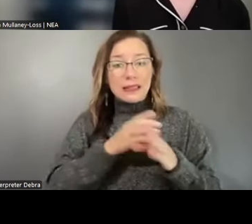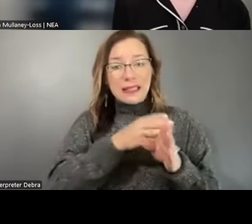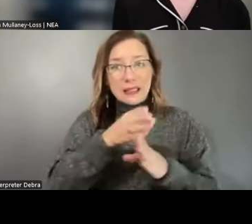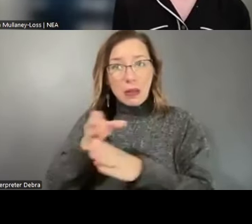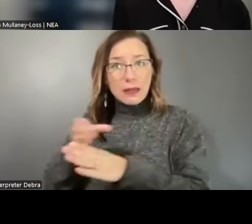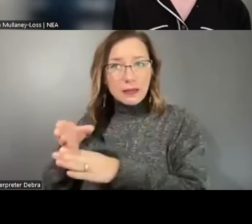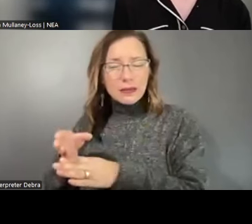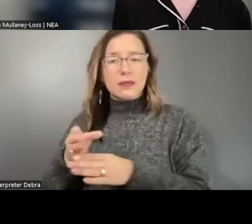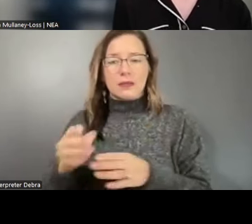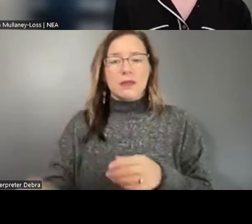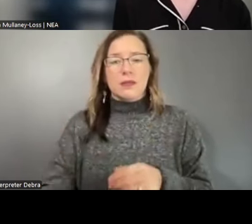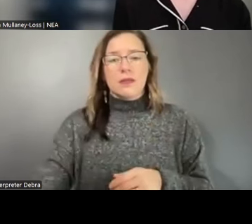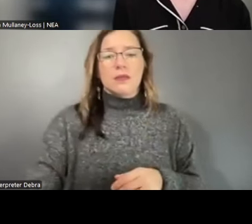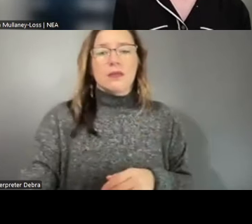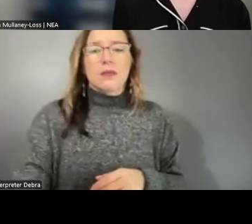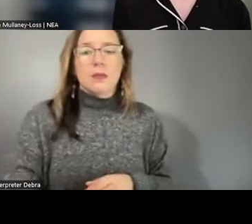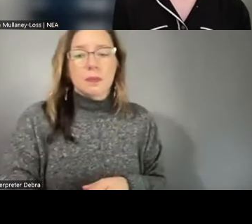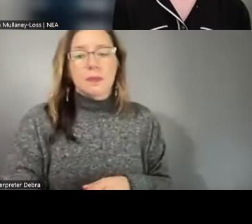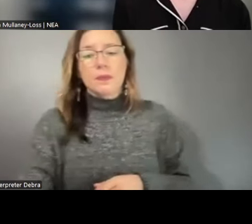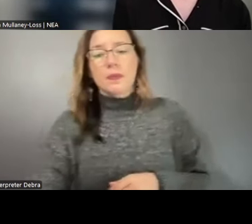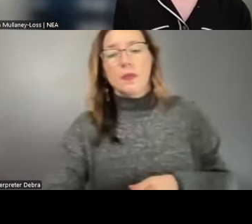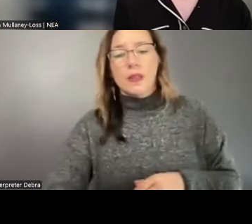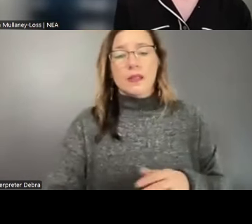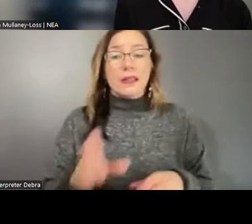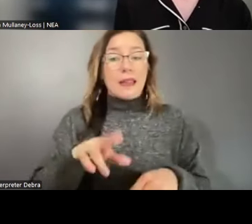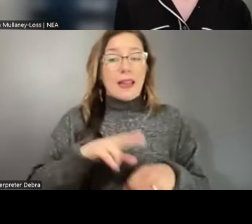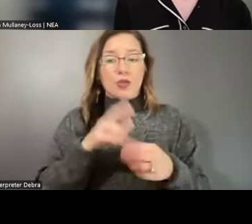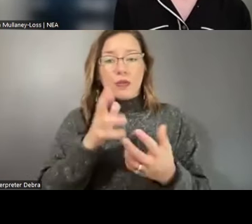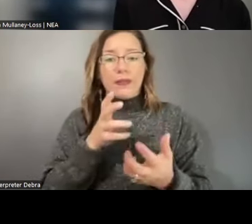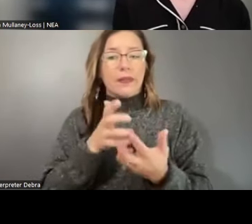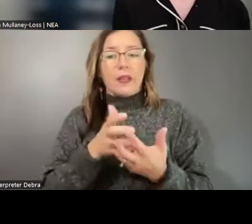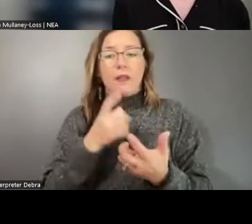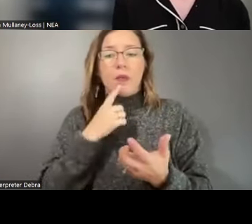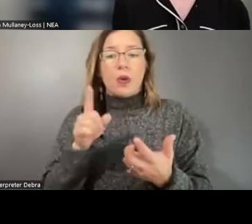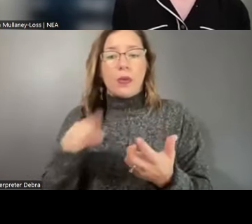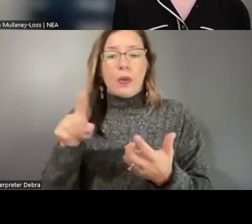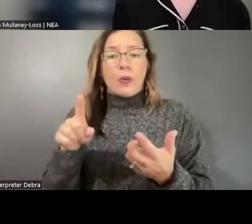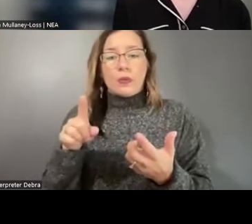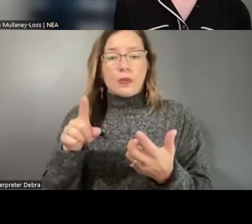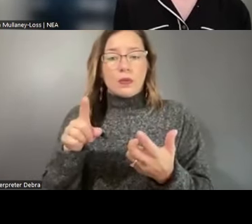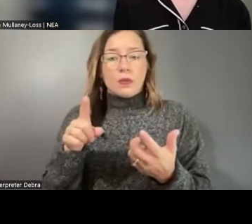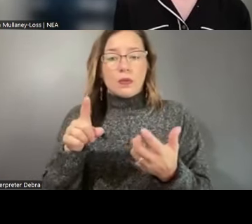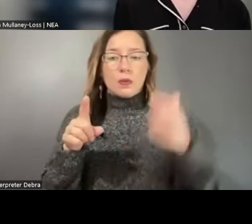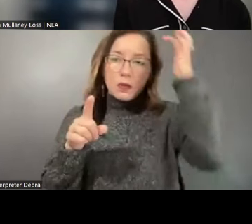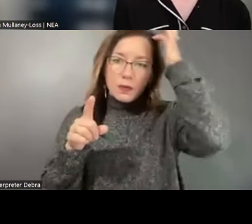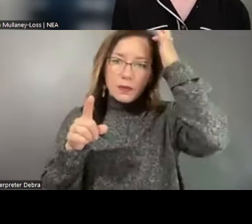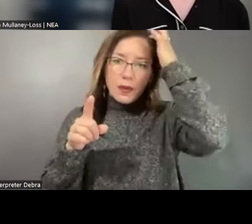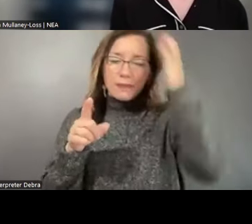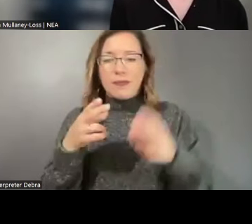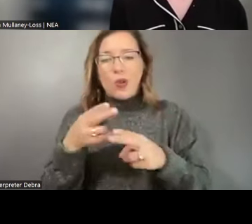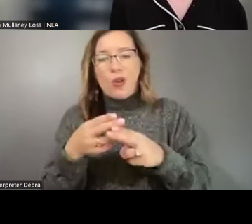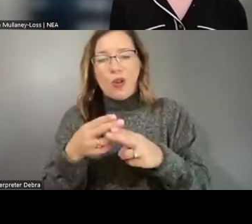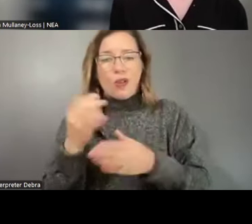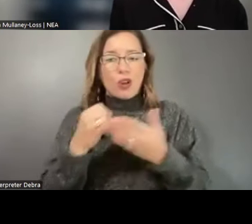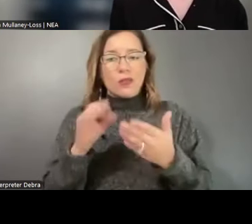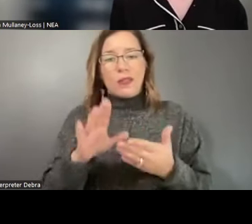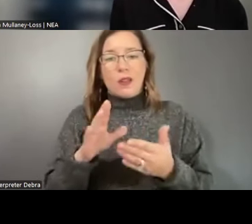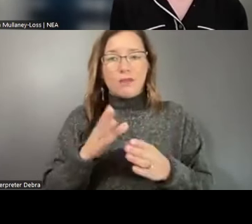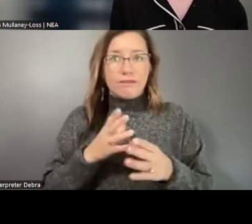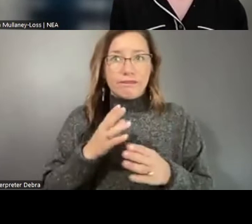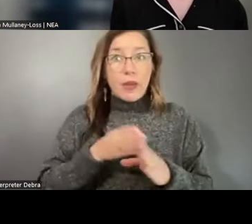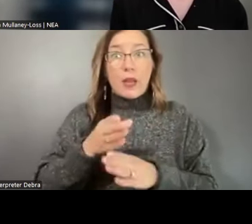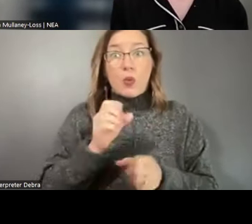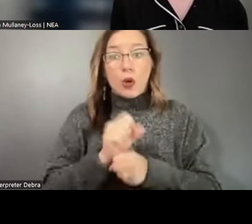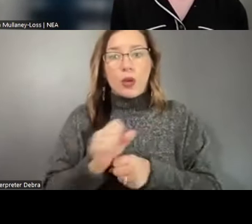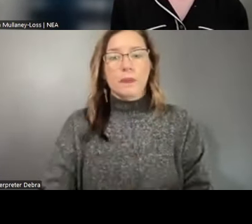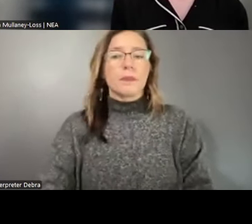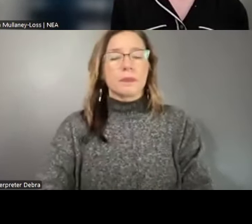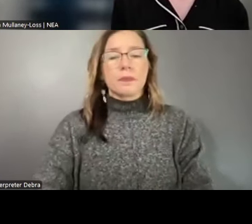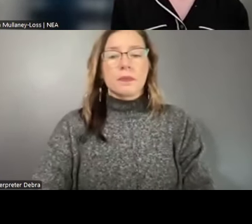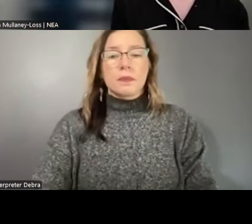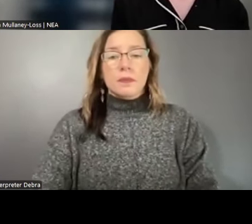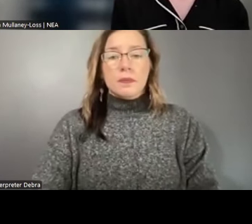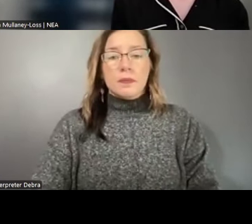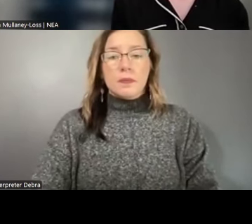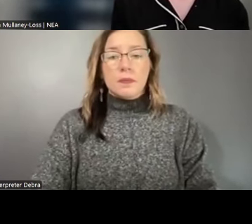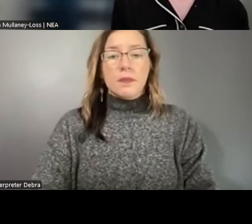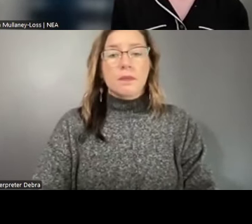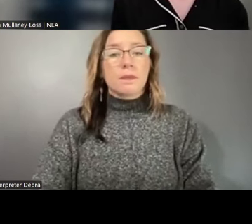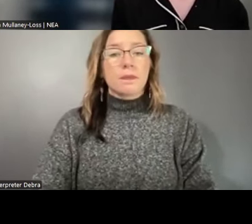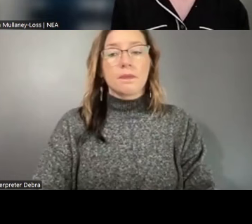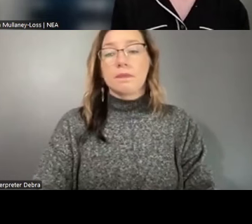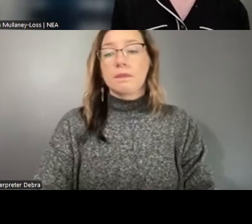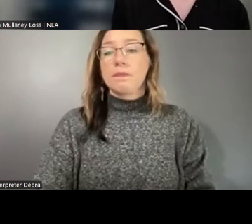and it's a natural fit for those that call arts their core work. - Thanks, Tracy. Sally? - Yeah,